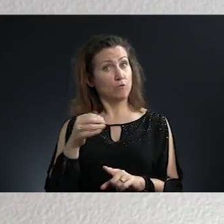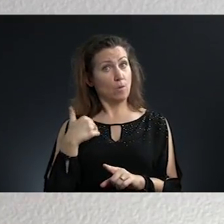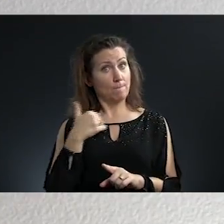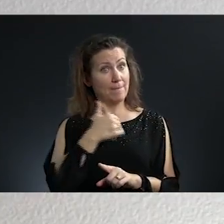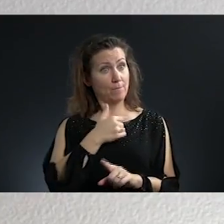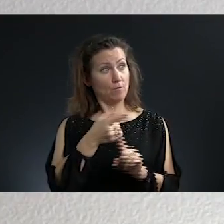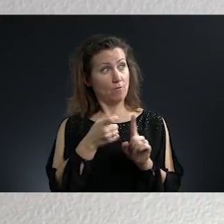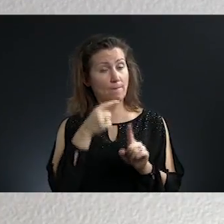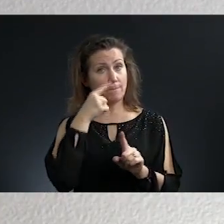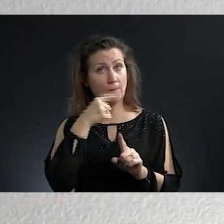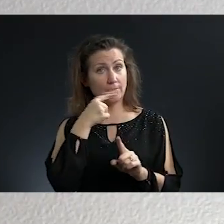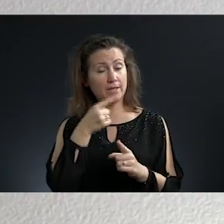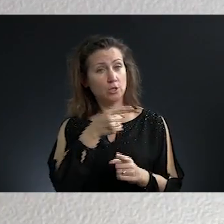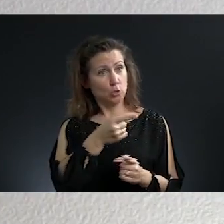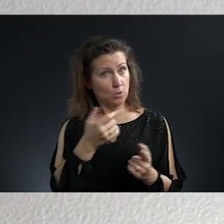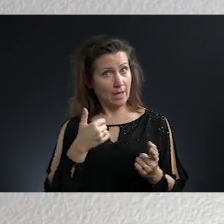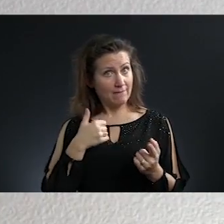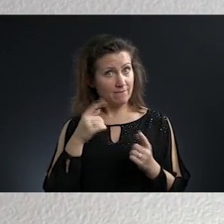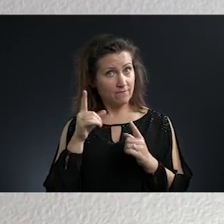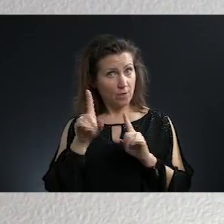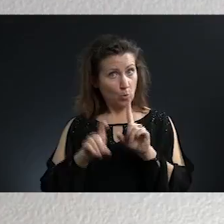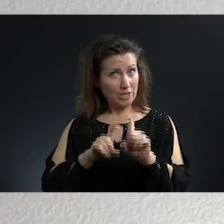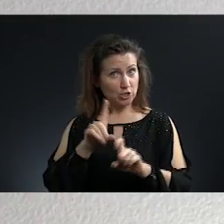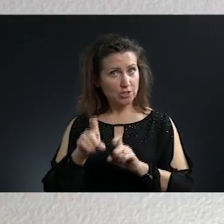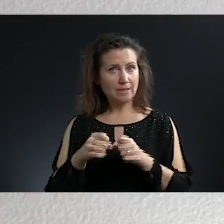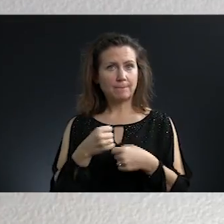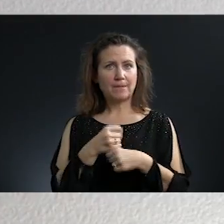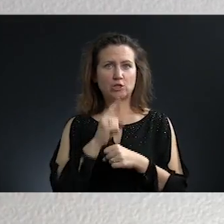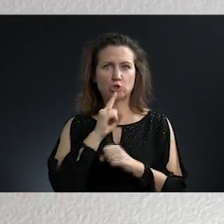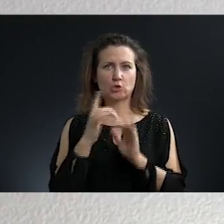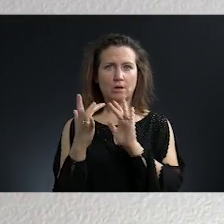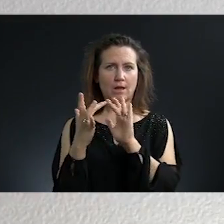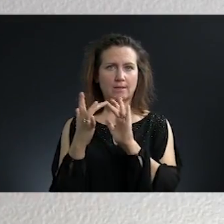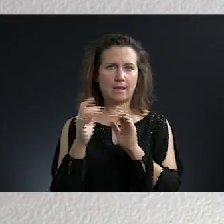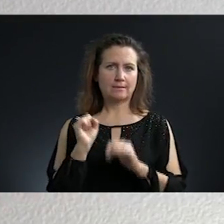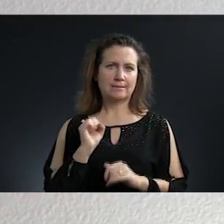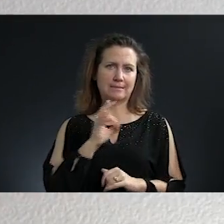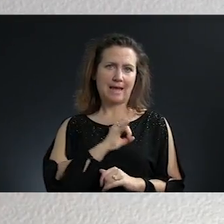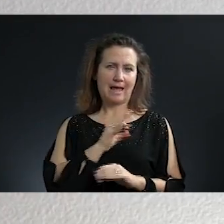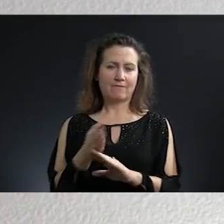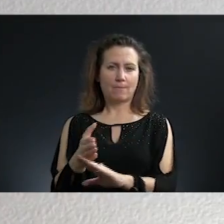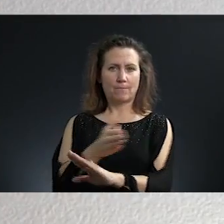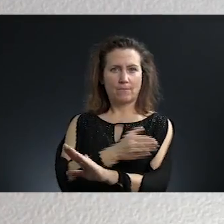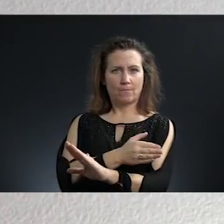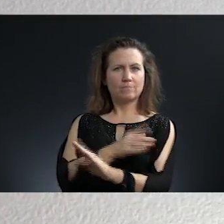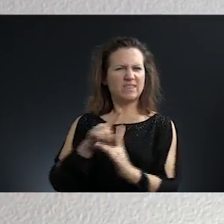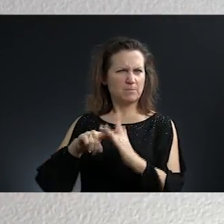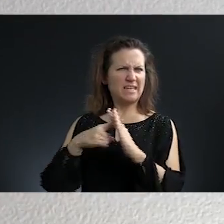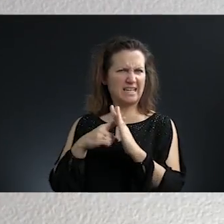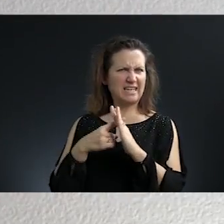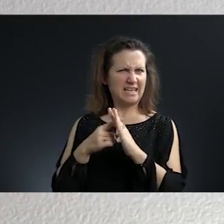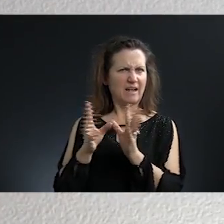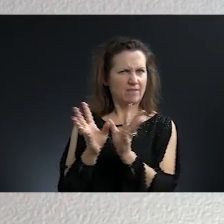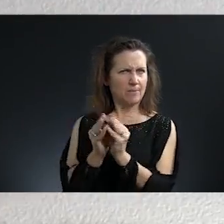May have a question on this item Make sure that you contact staff at the beginning of the meeting and let them know you'd like to make a comment